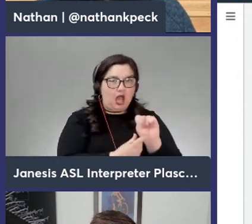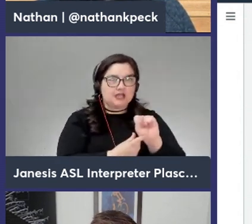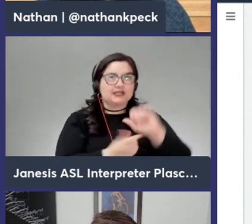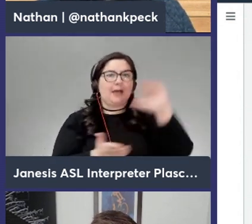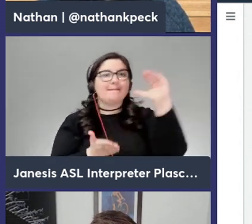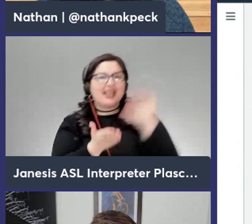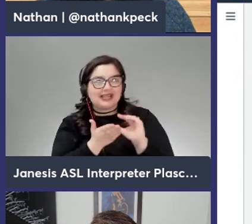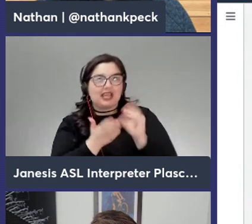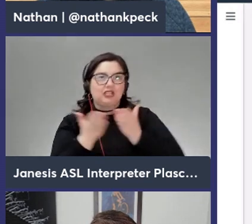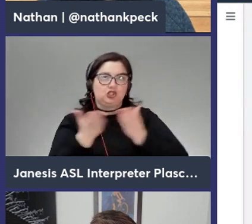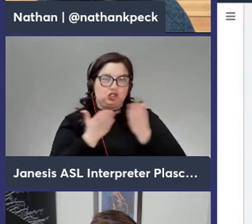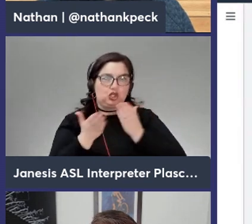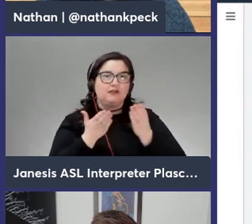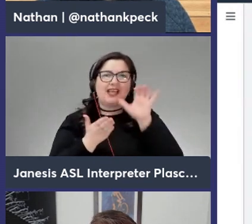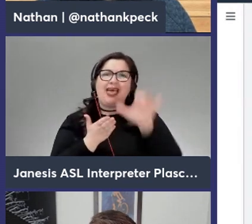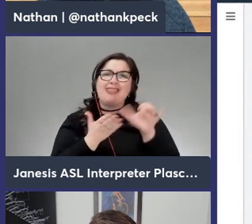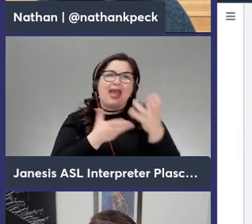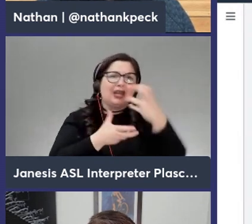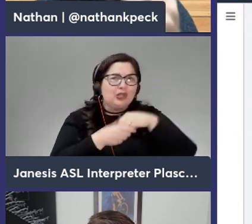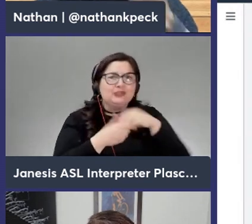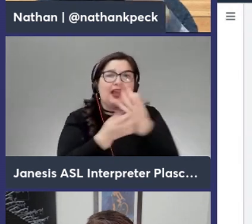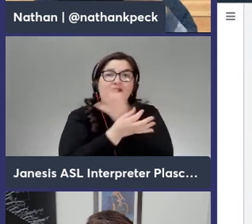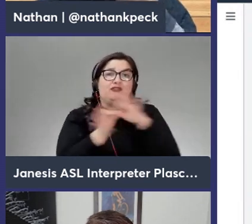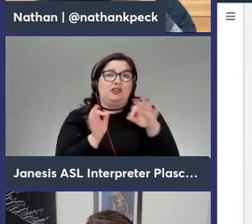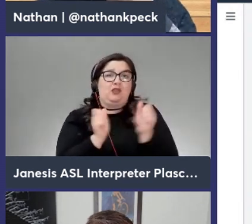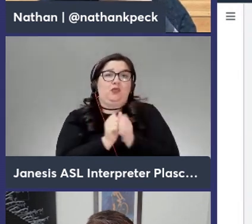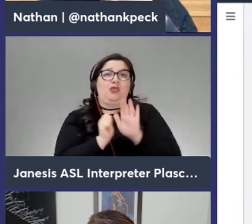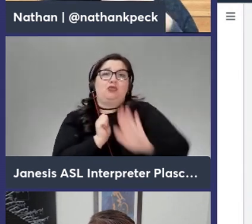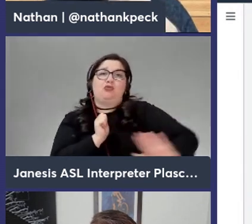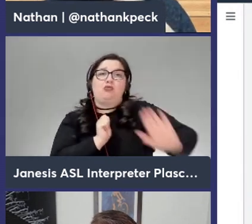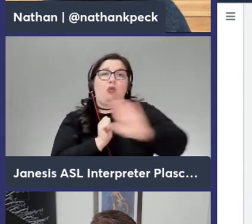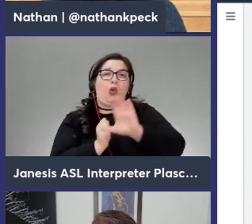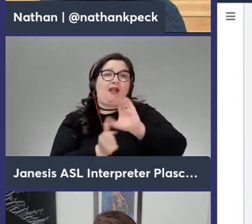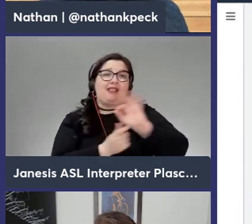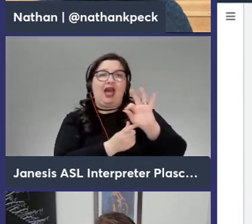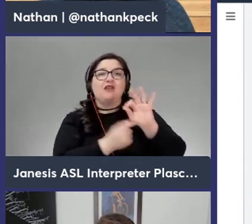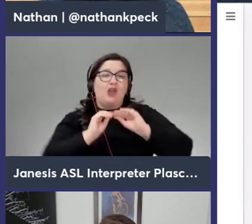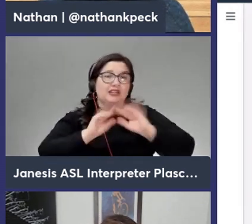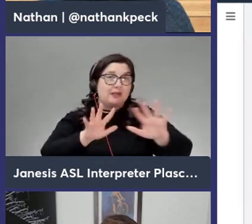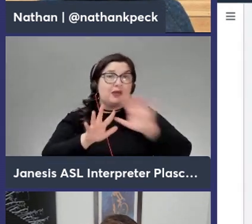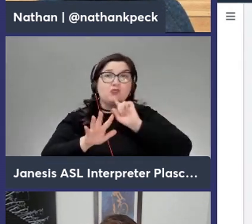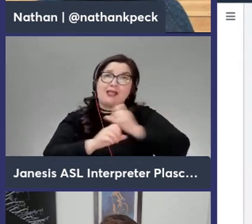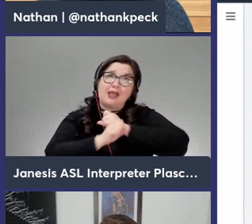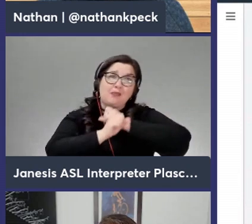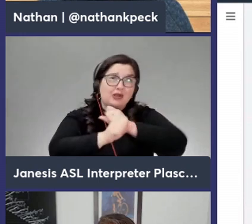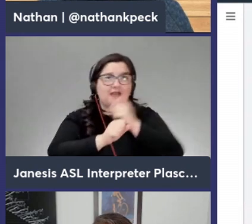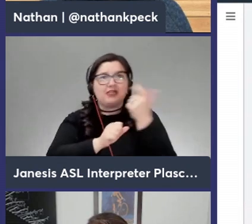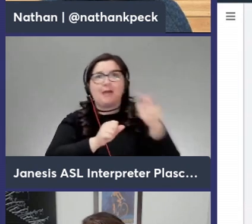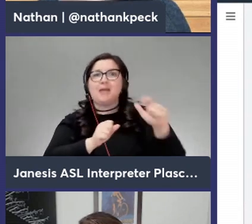and that comes included for free with your CloudFront distribution. So that's protecting against those big volume metric DDoS attacks